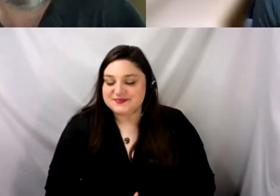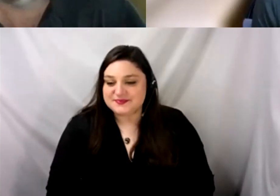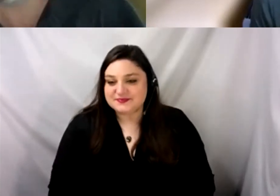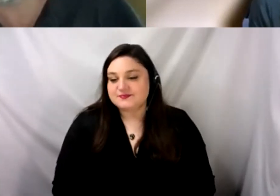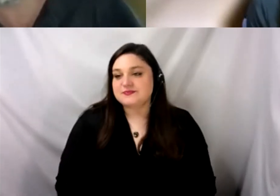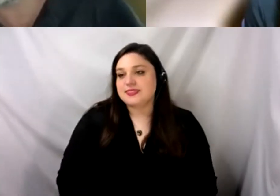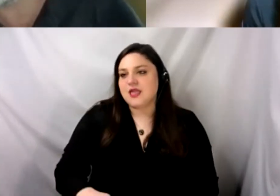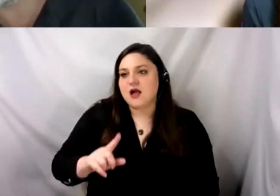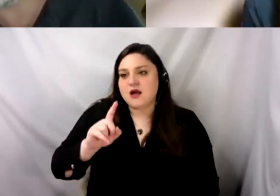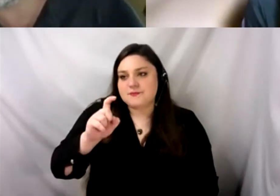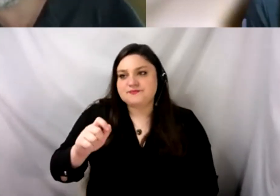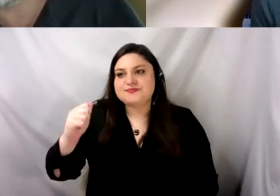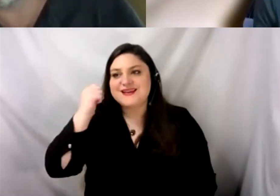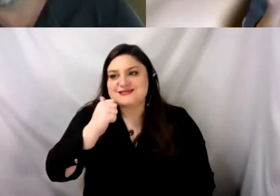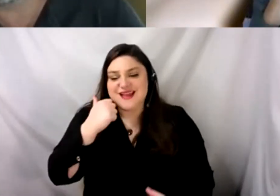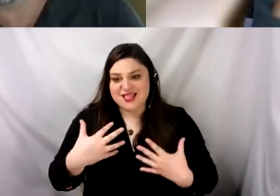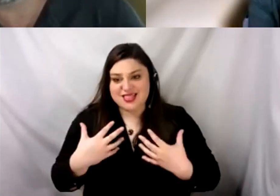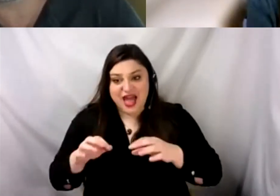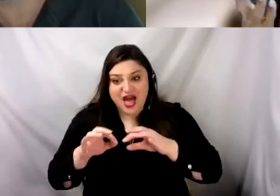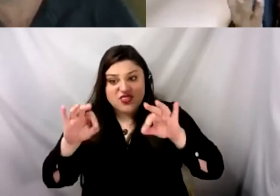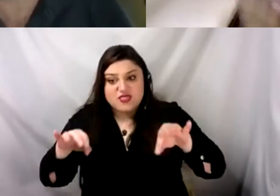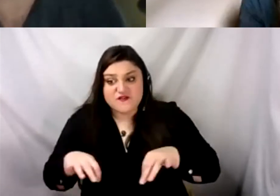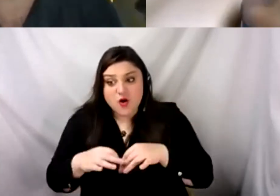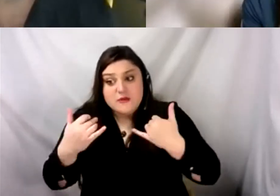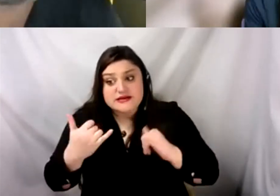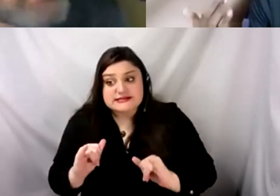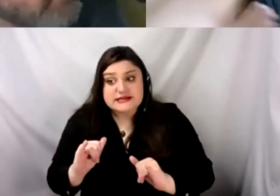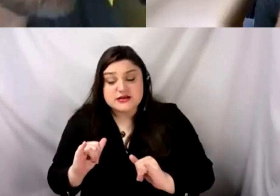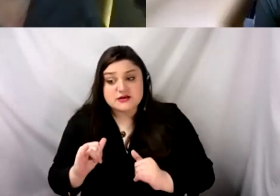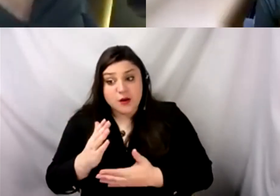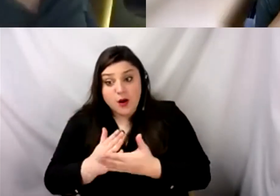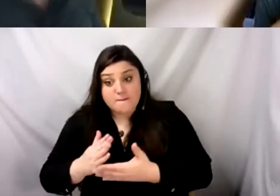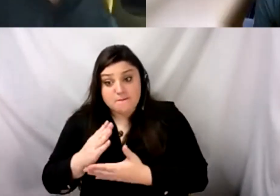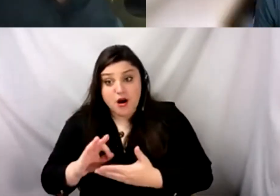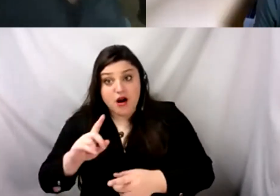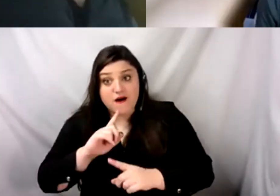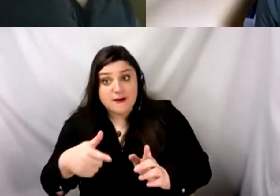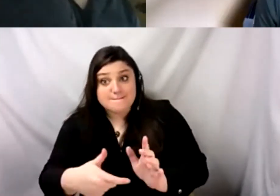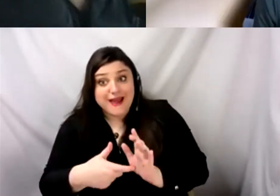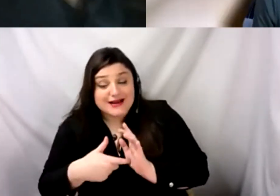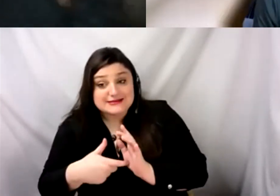Not necessarily the vaccination mandate but the general practice around COVID safety.